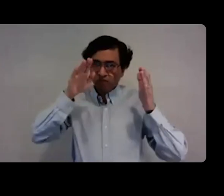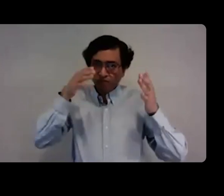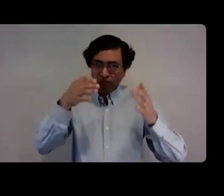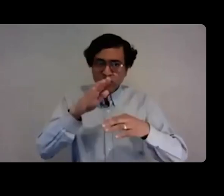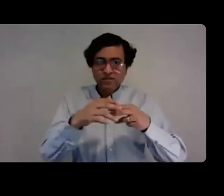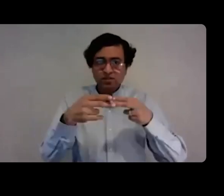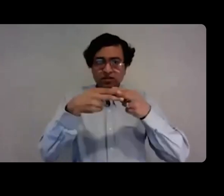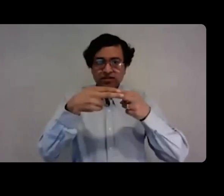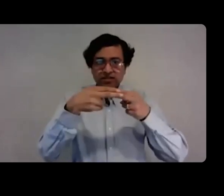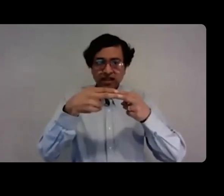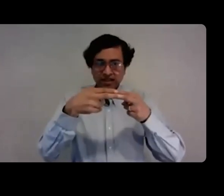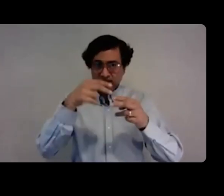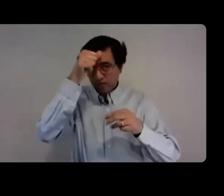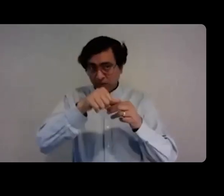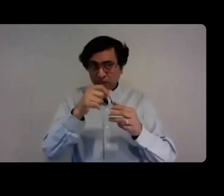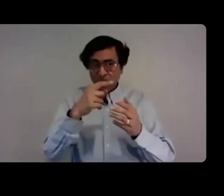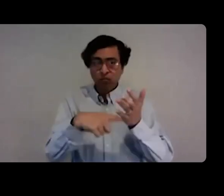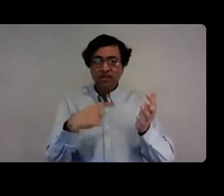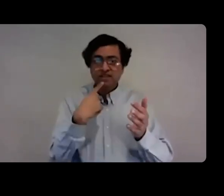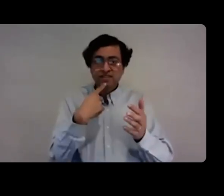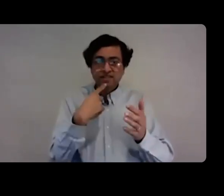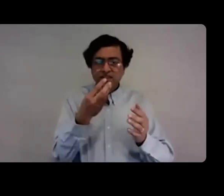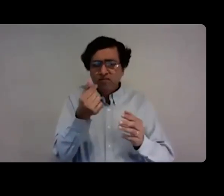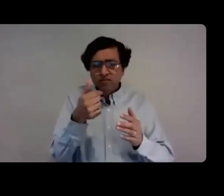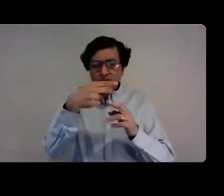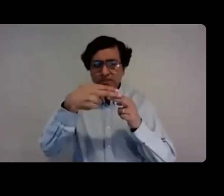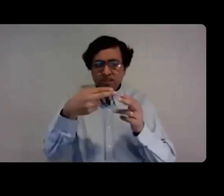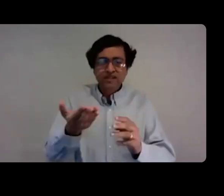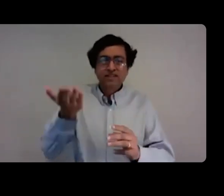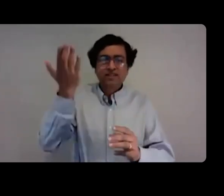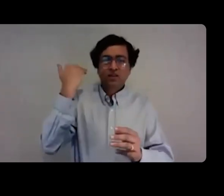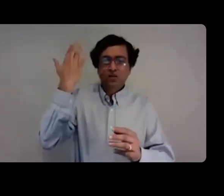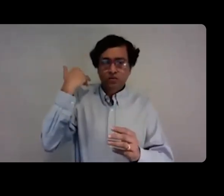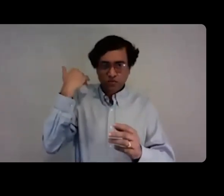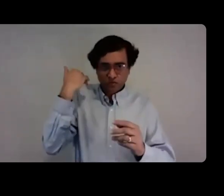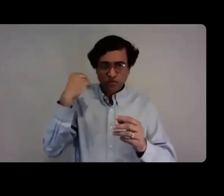and at the slides the whole time.